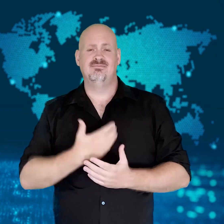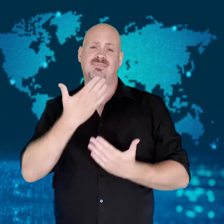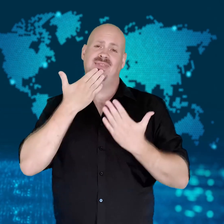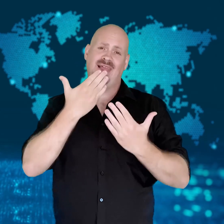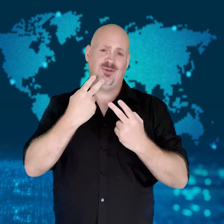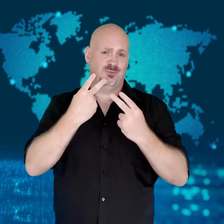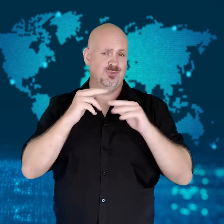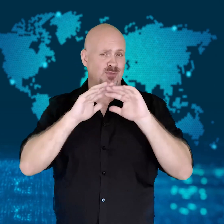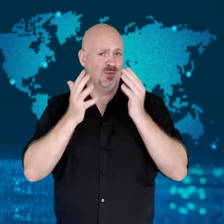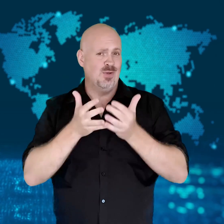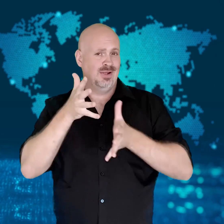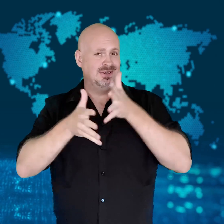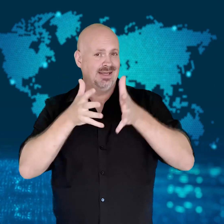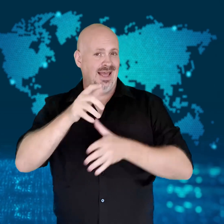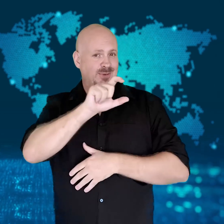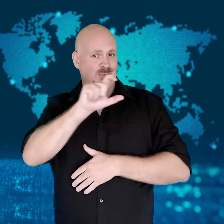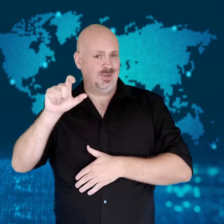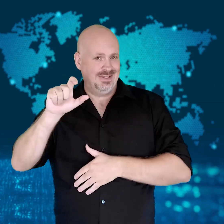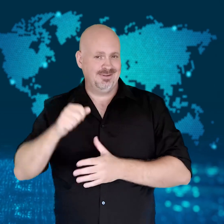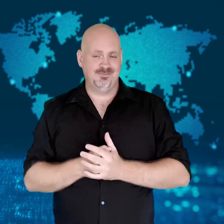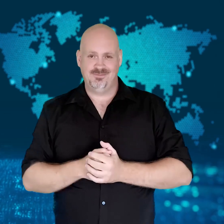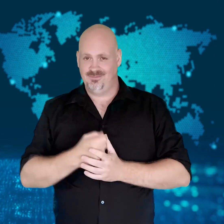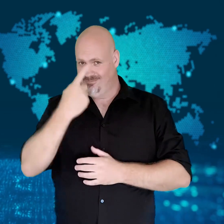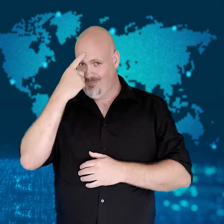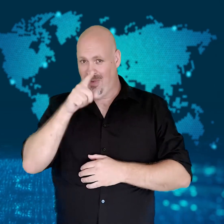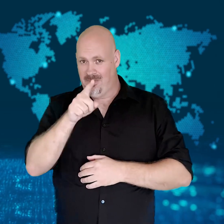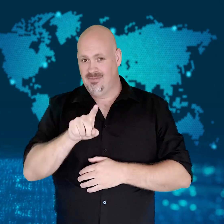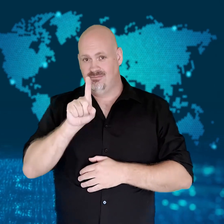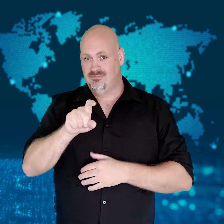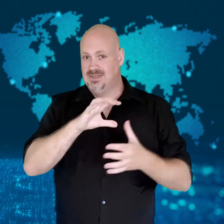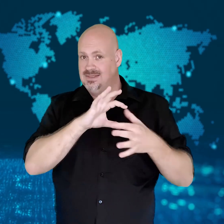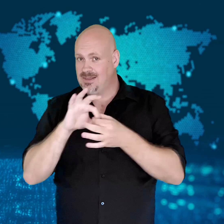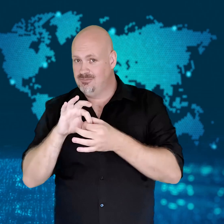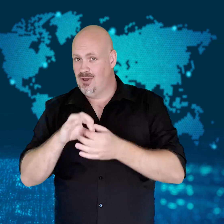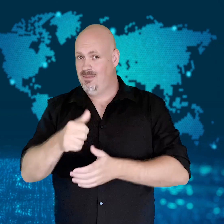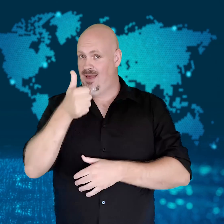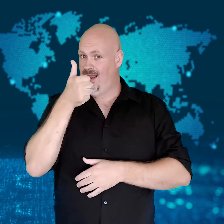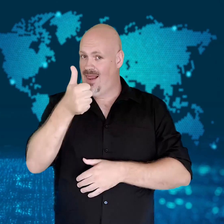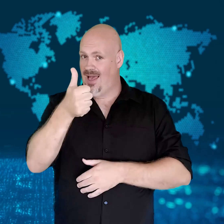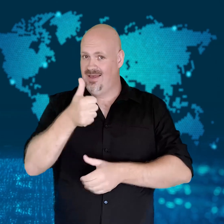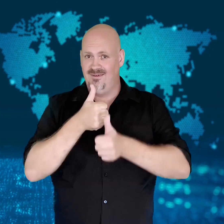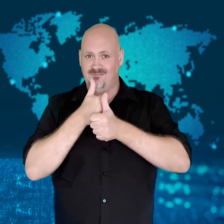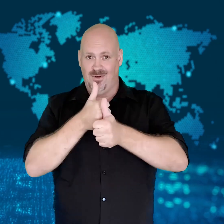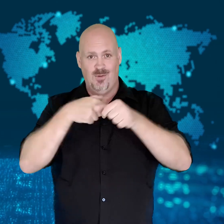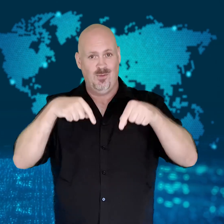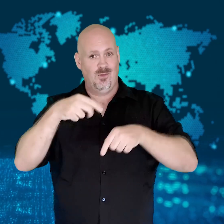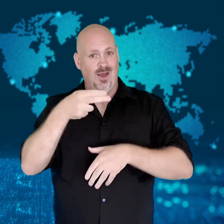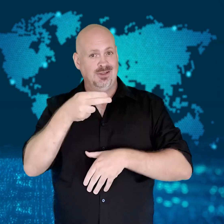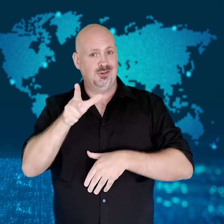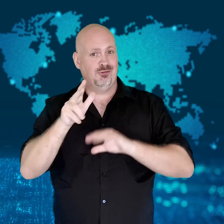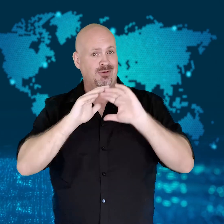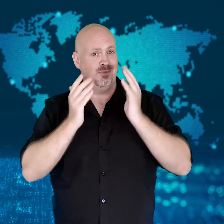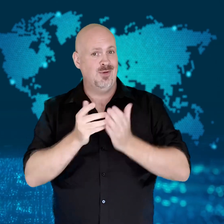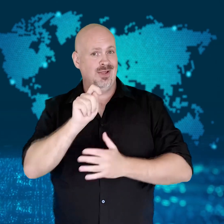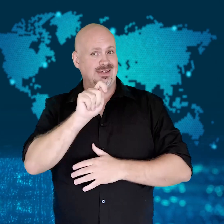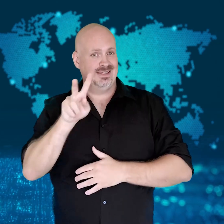Thank you for watching WorldSign Week. Don't forget to subscribe, like, and follow H3 World TV